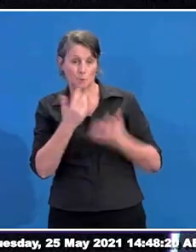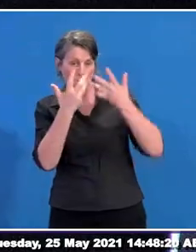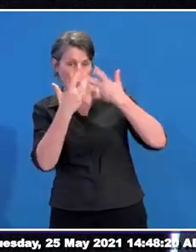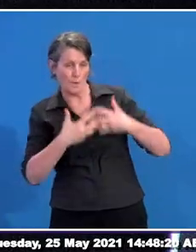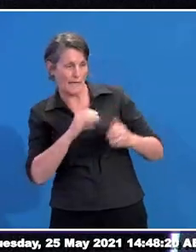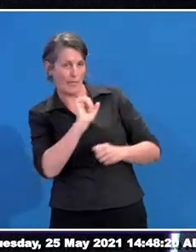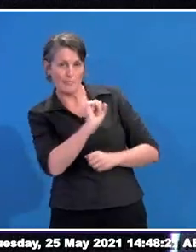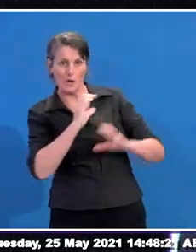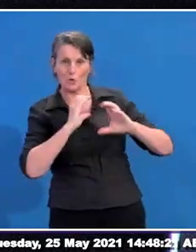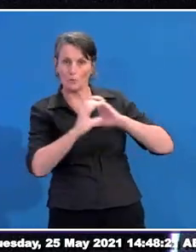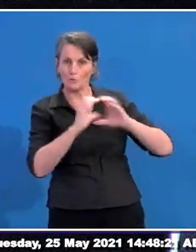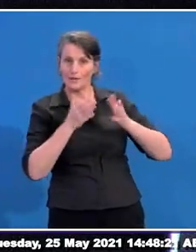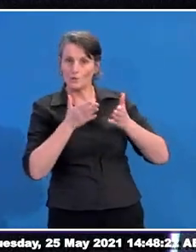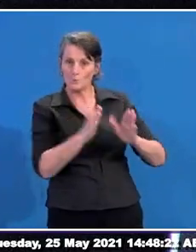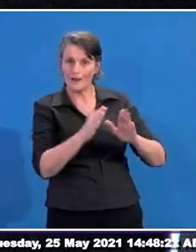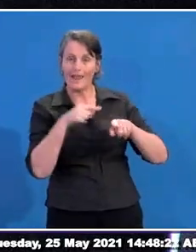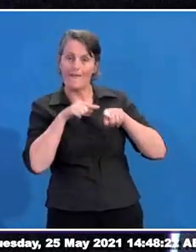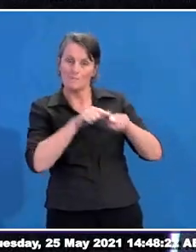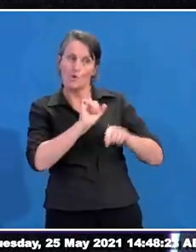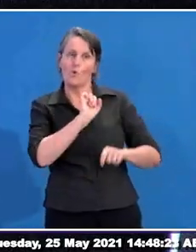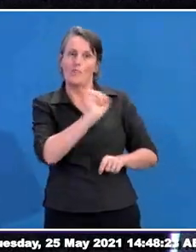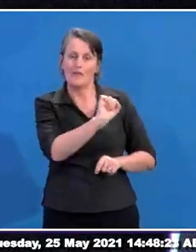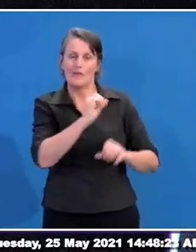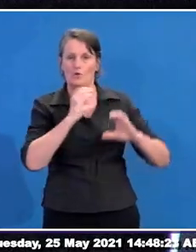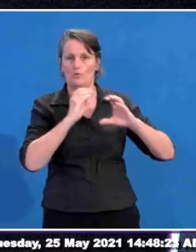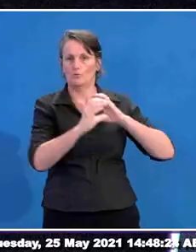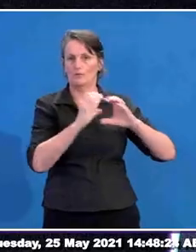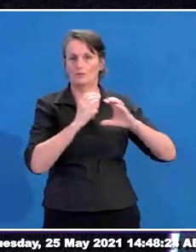within their capacity to communicate.